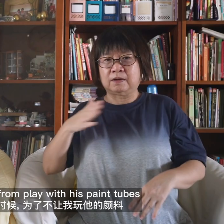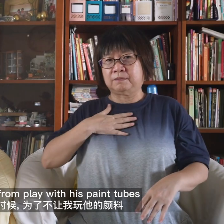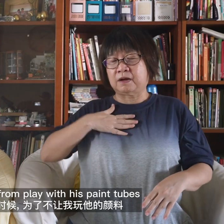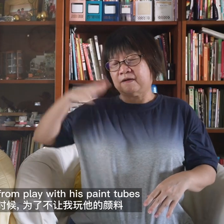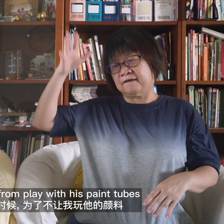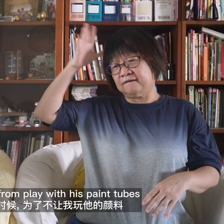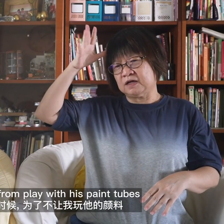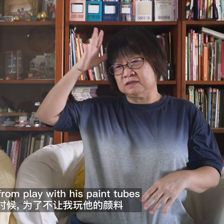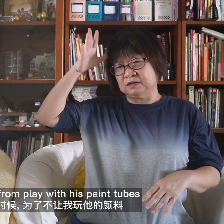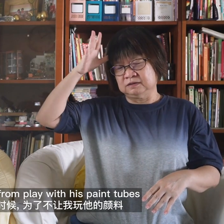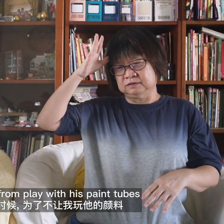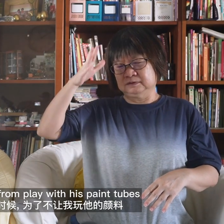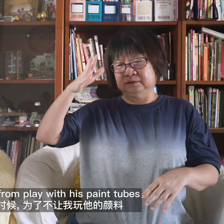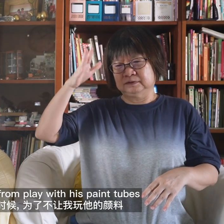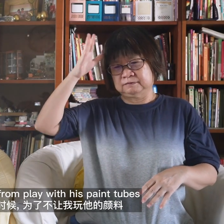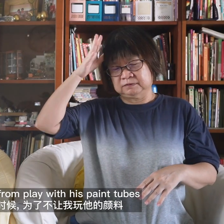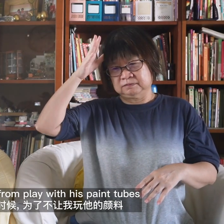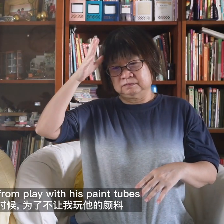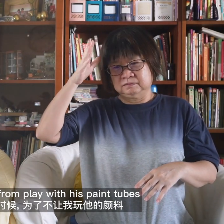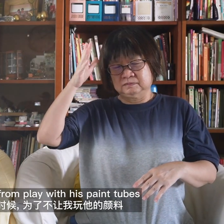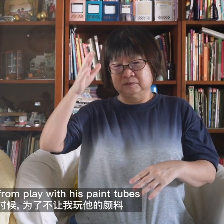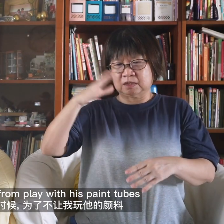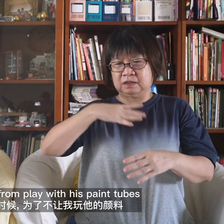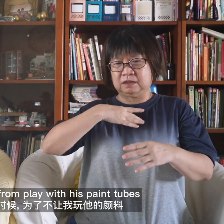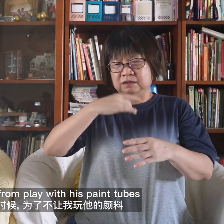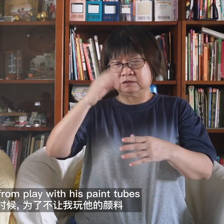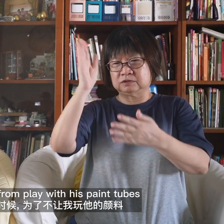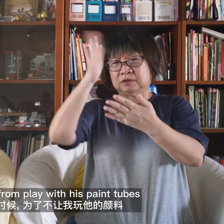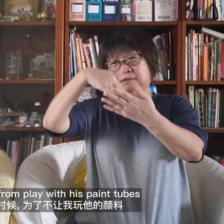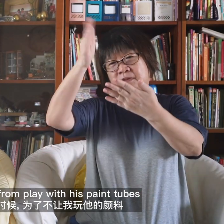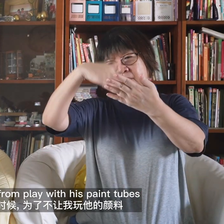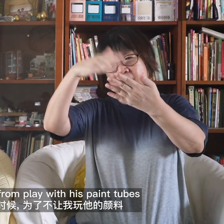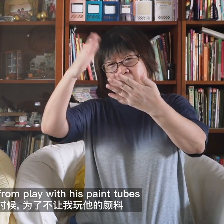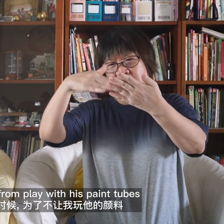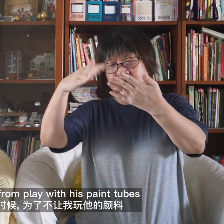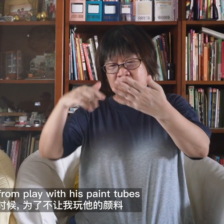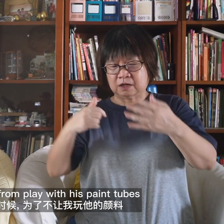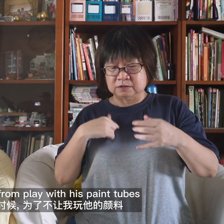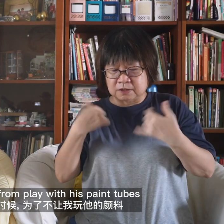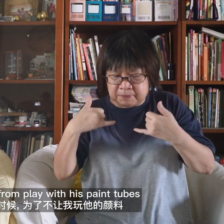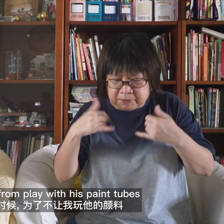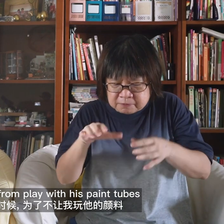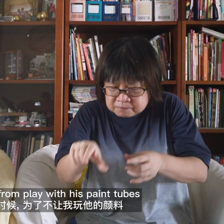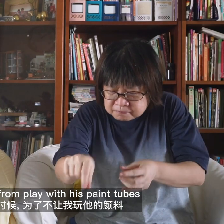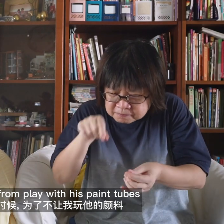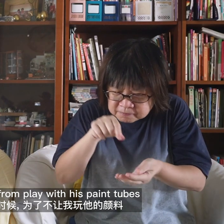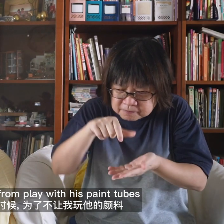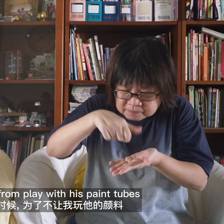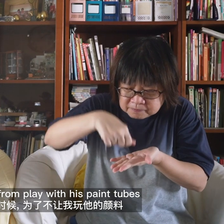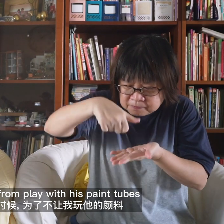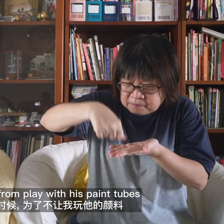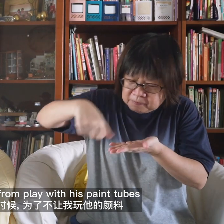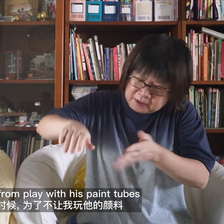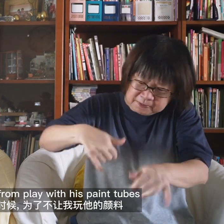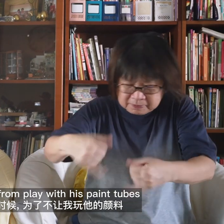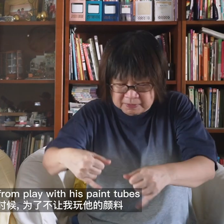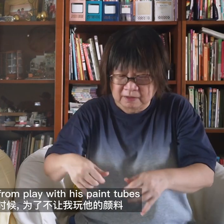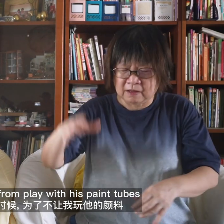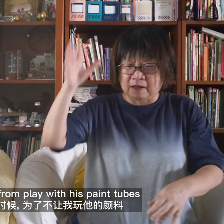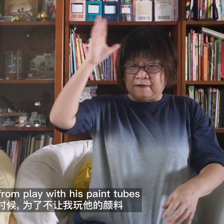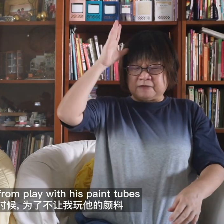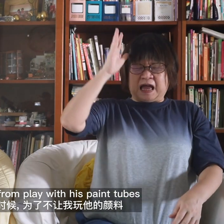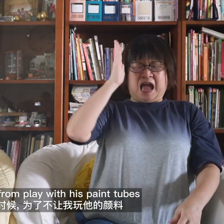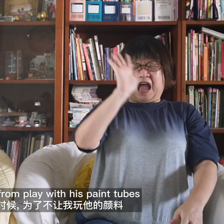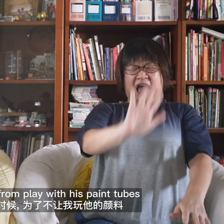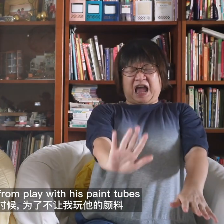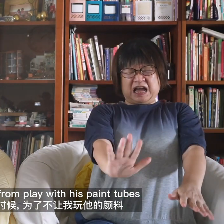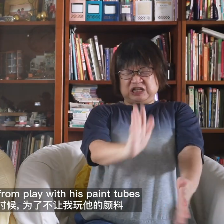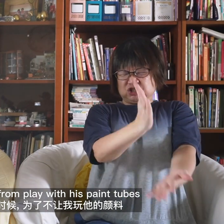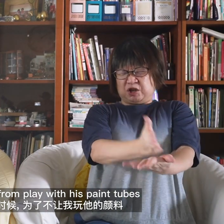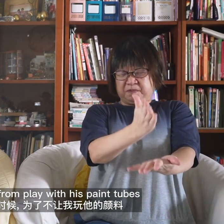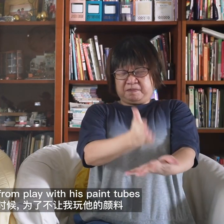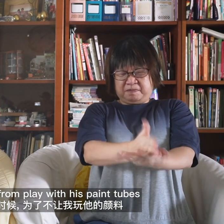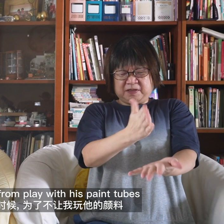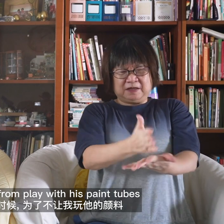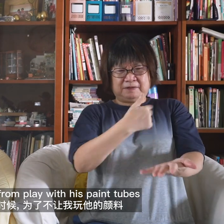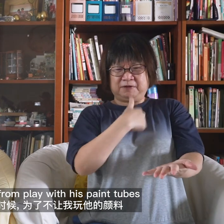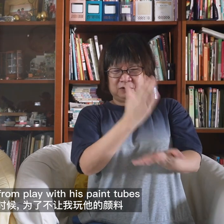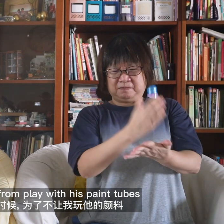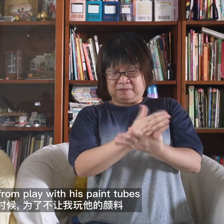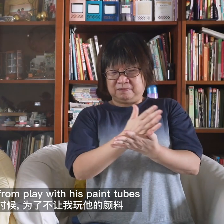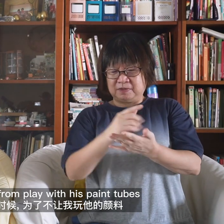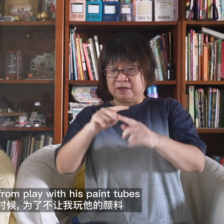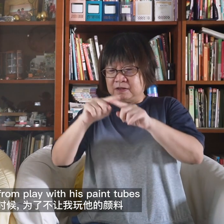my dad stopped me from play with his paint tubes